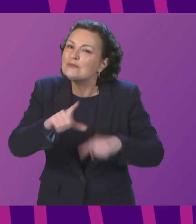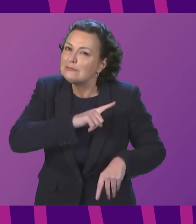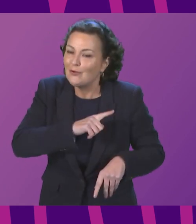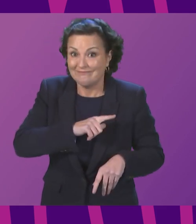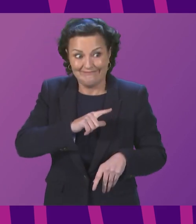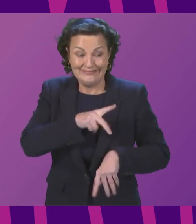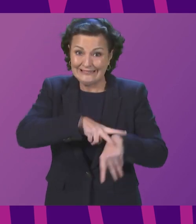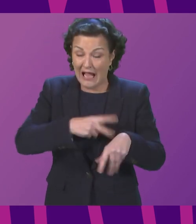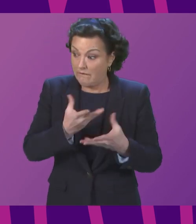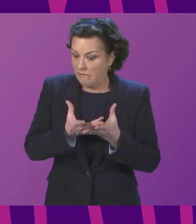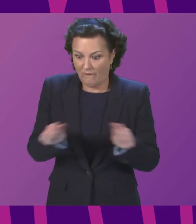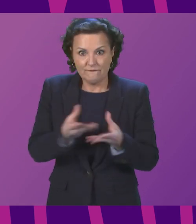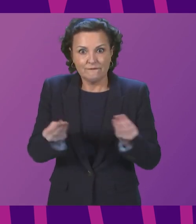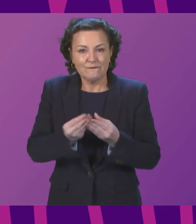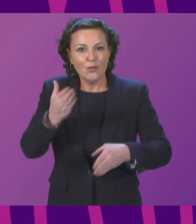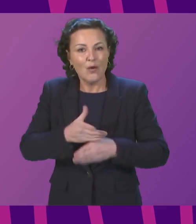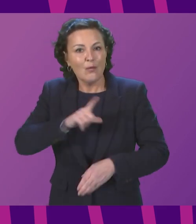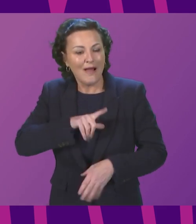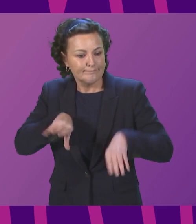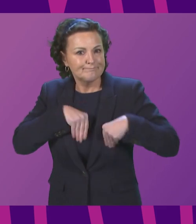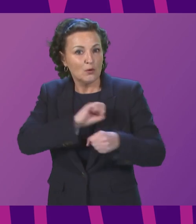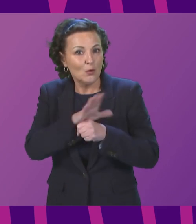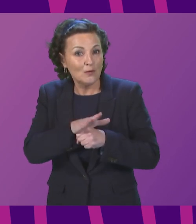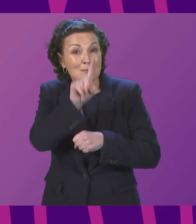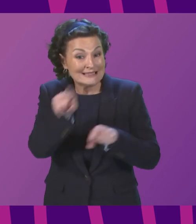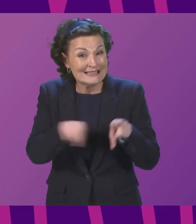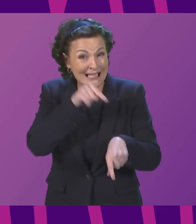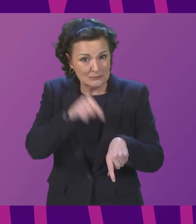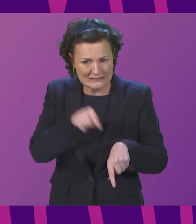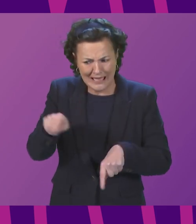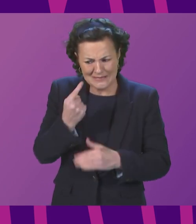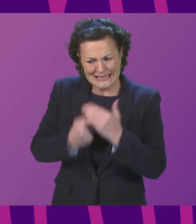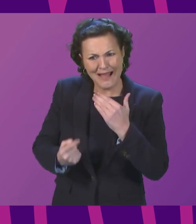with Covid, but it is compounded by the wider requirements for self-isolation. As I said